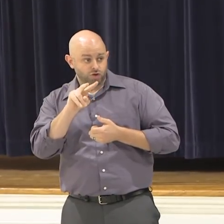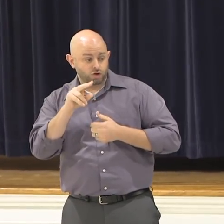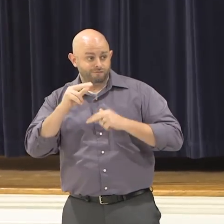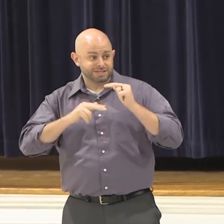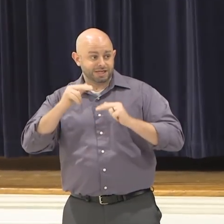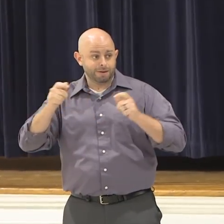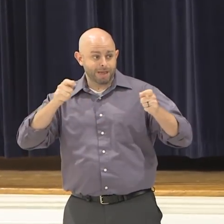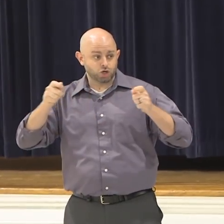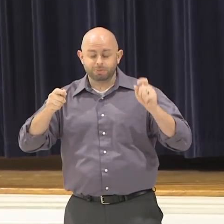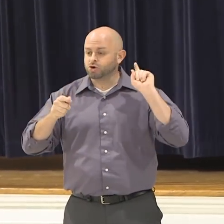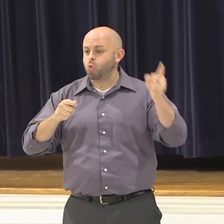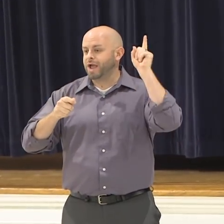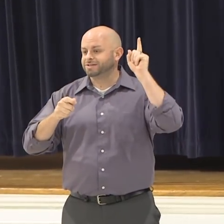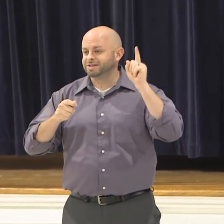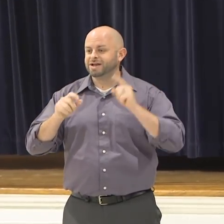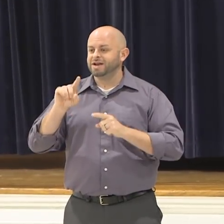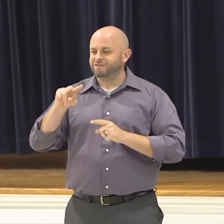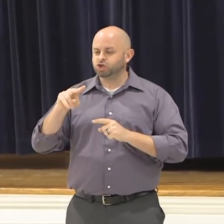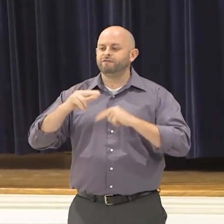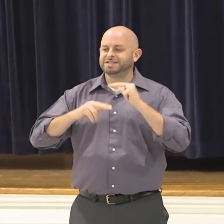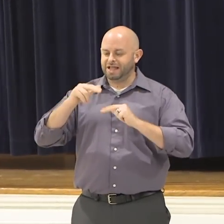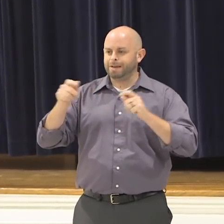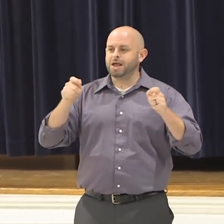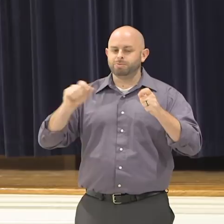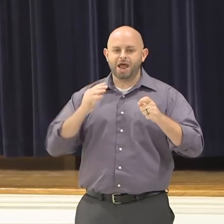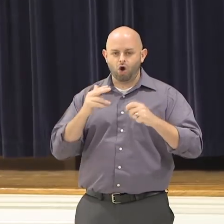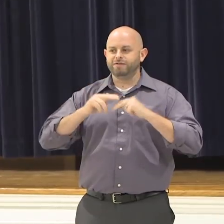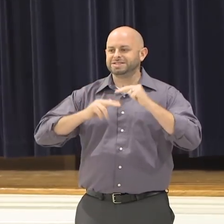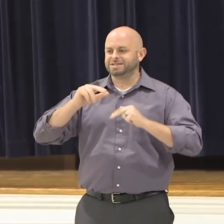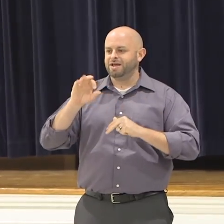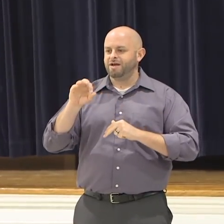that is correct our facilities team led by Luke Hoff and thank you facilities